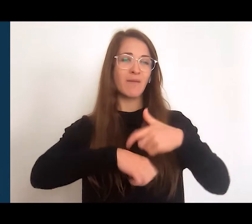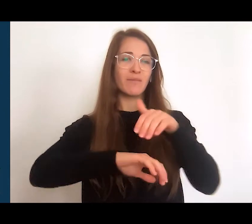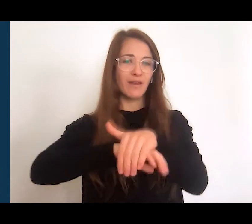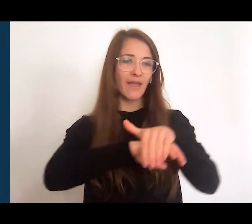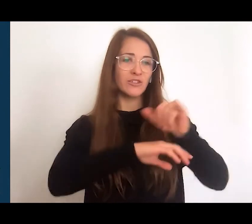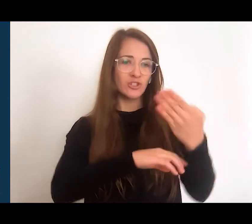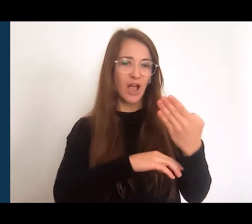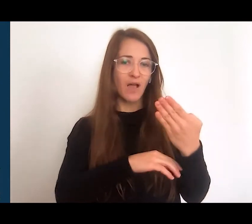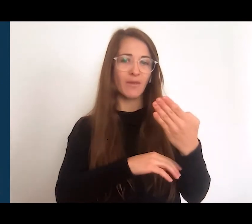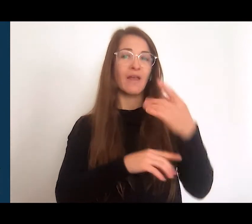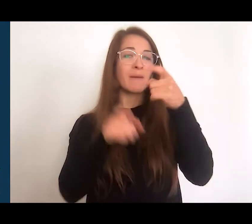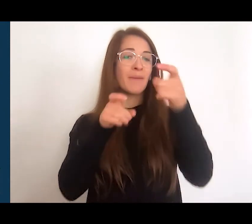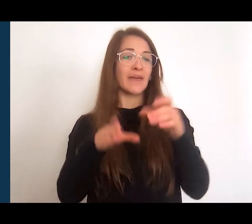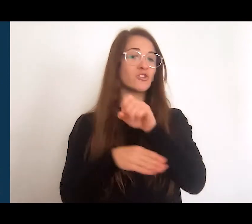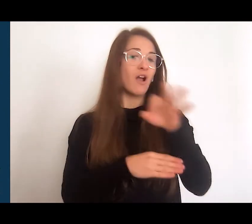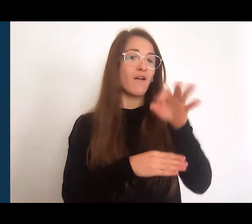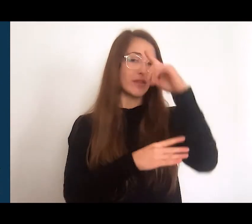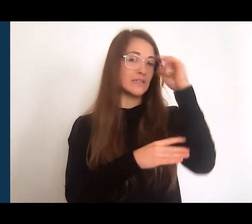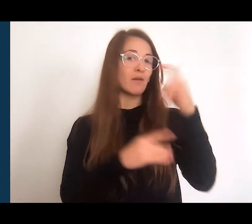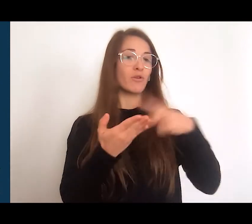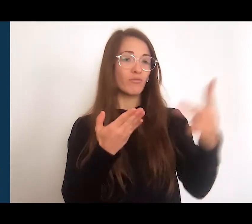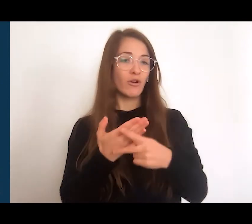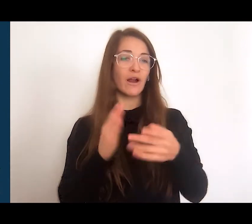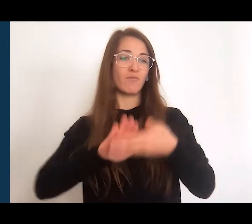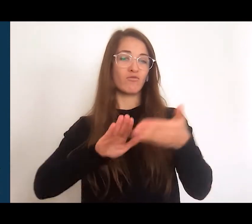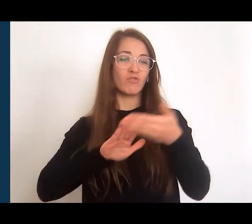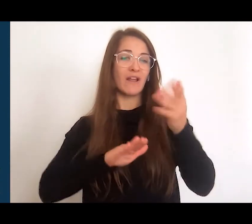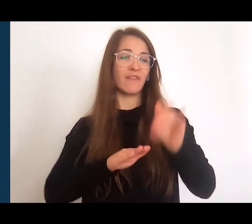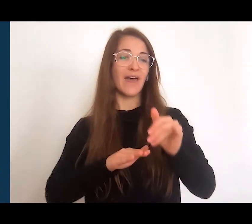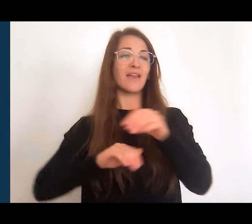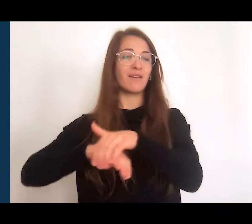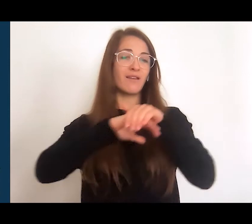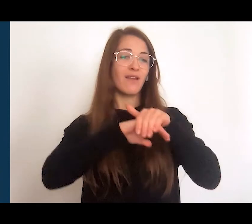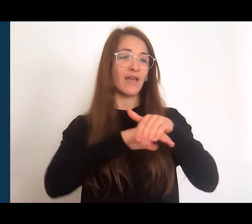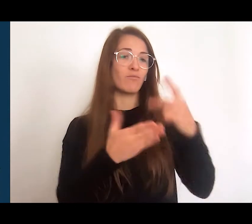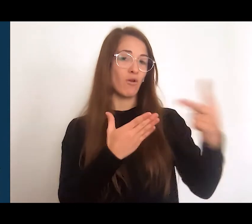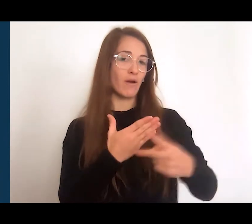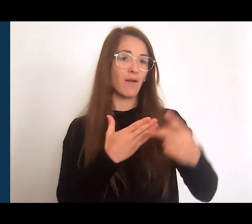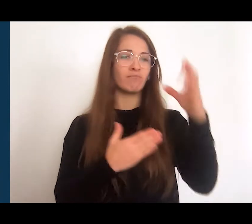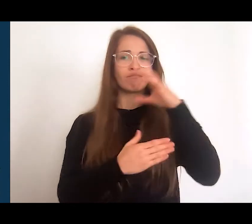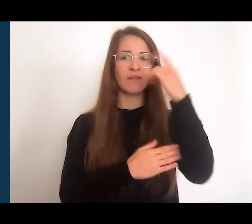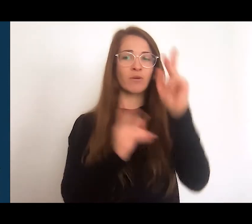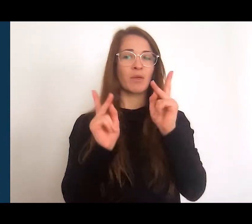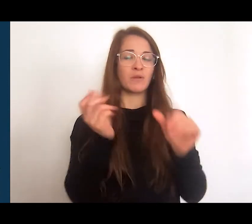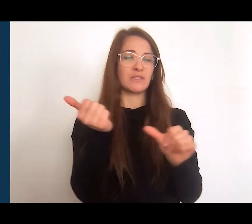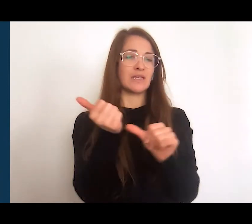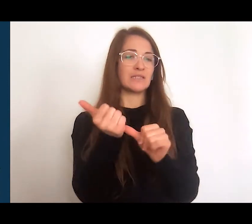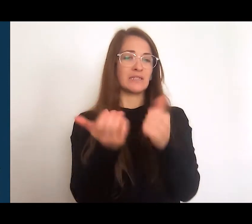PART TIME EVENING JOB AT THE NIGHT REC, BECAUSE THE MANAGER OF THE SUMMER PROGRAM RAN THAT PROGRAM AND THEY WERE LOOKING